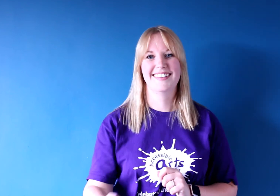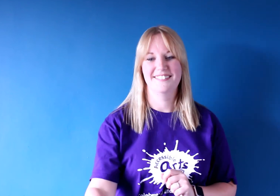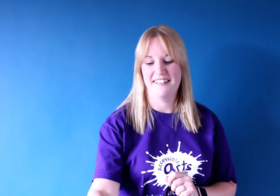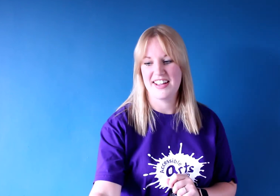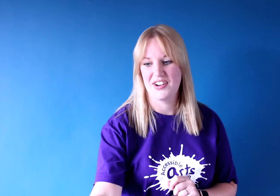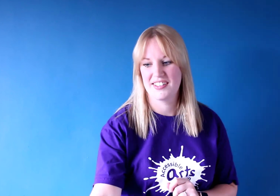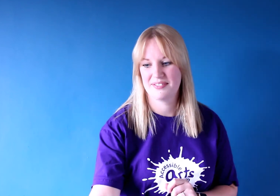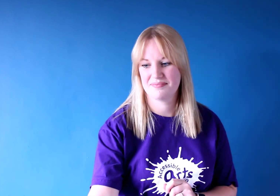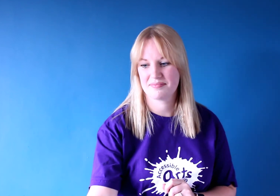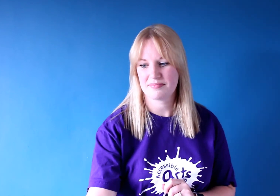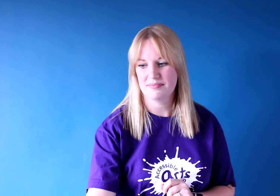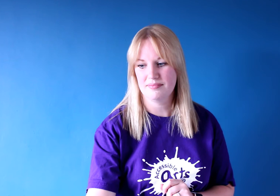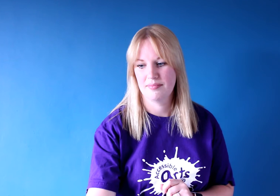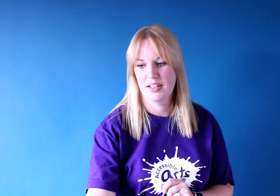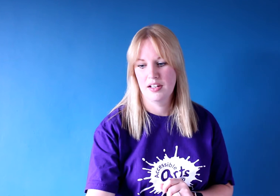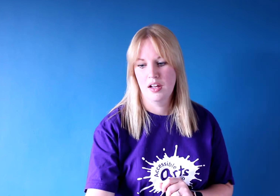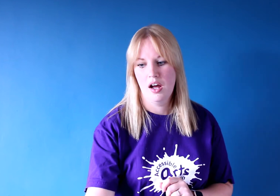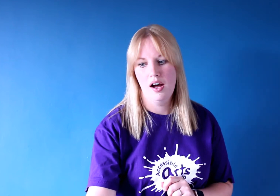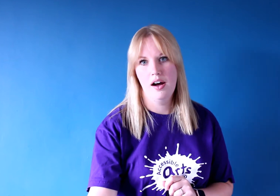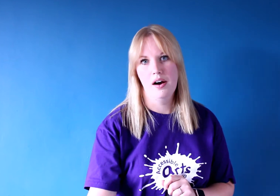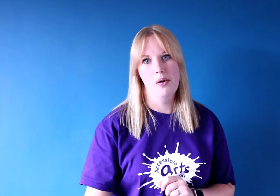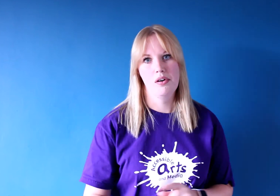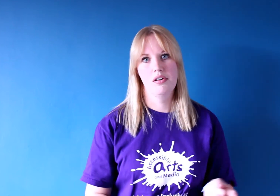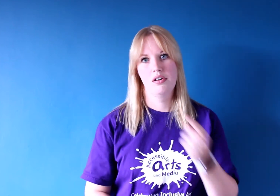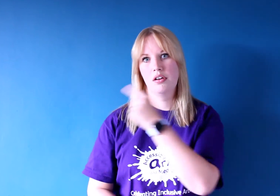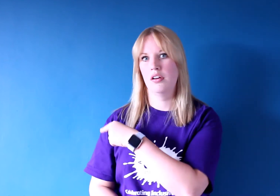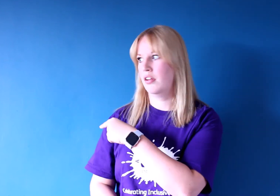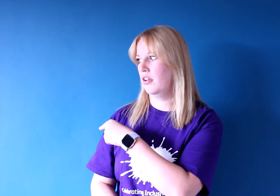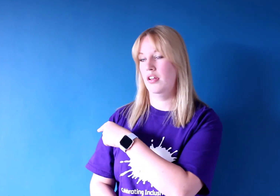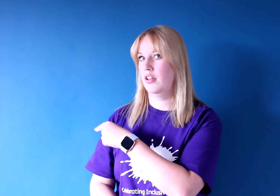Very good. Uh oh.